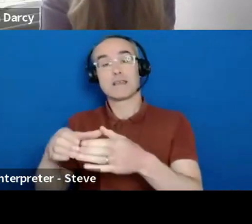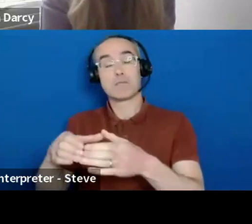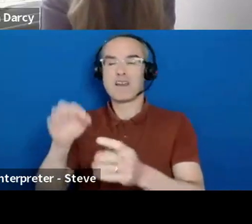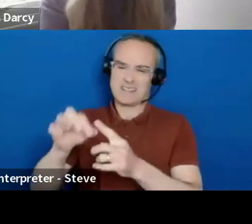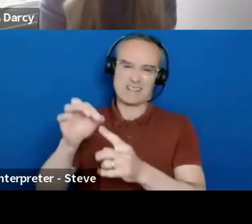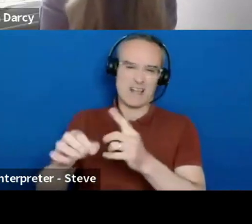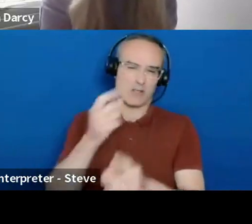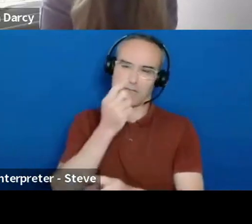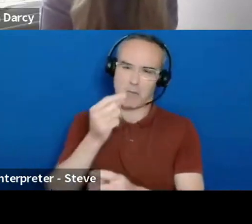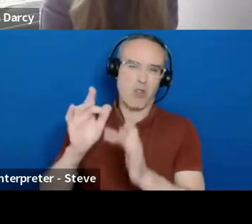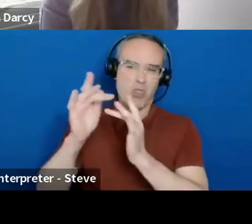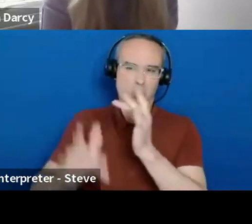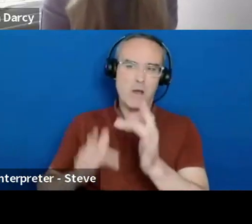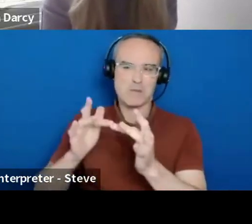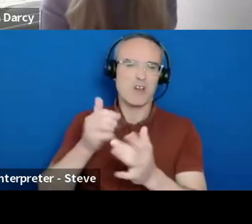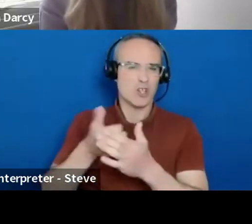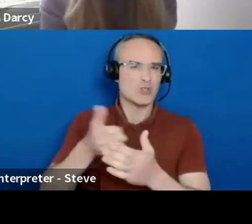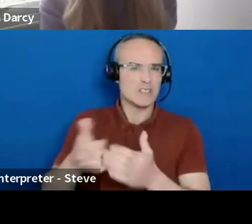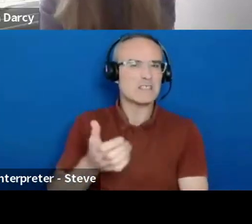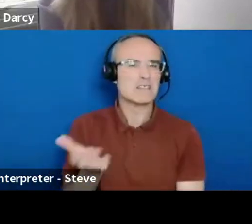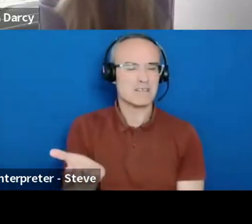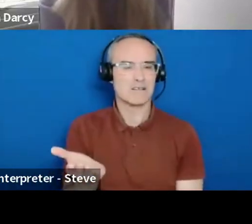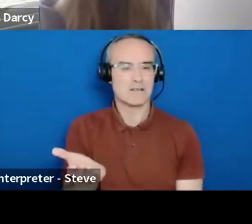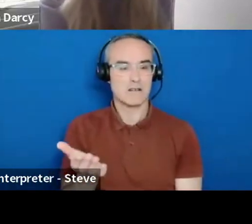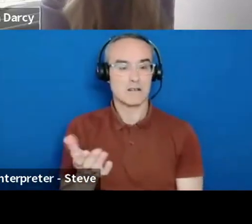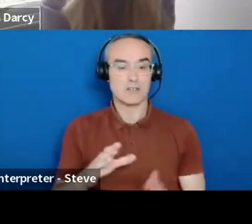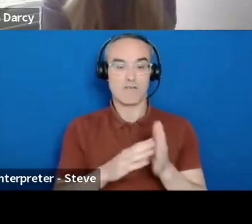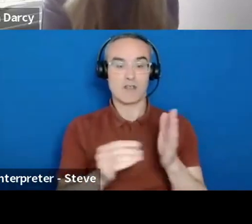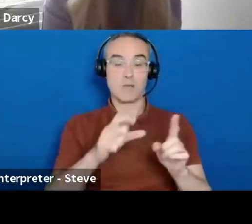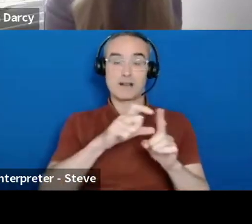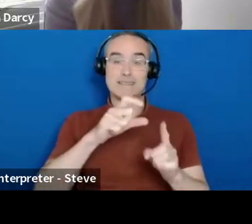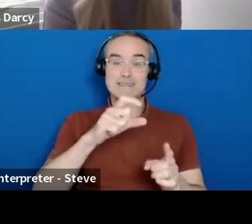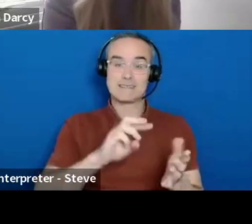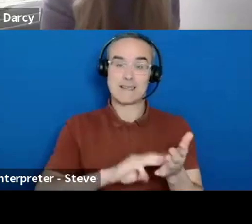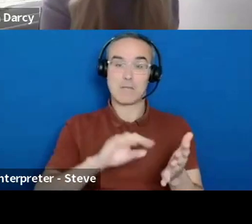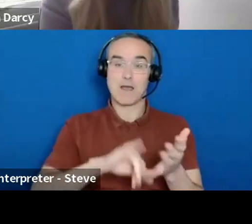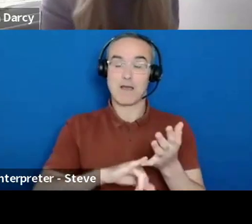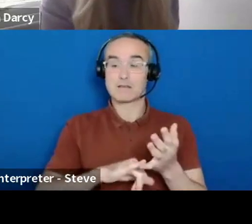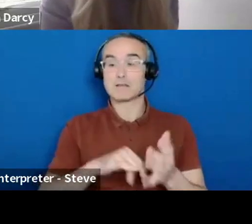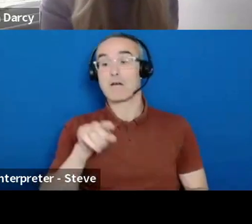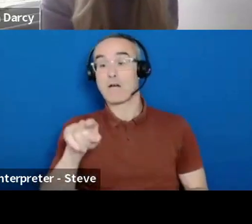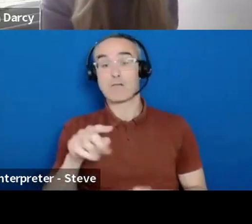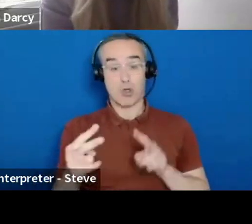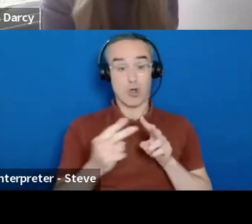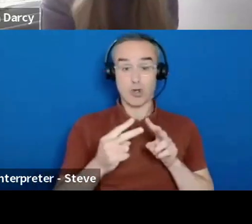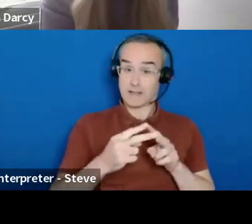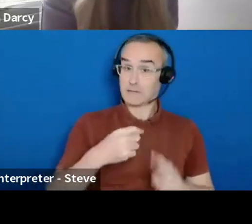somewhere. If for instance it's a DCMS one, please do get in touch with me and I can have a look and see.